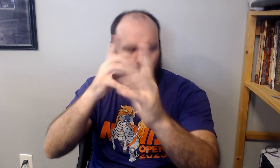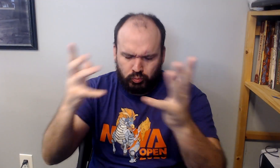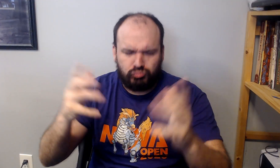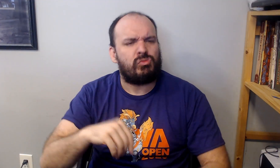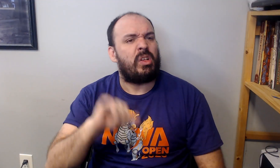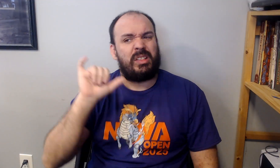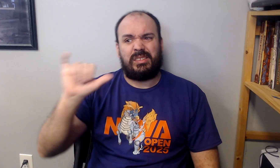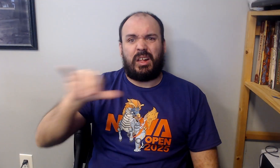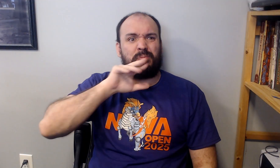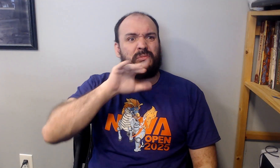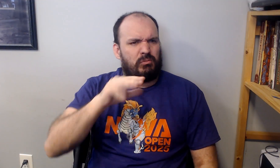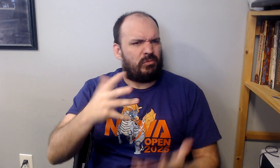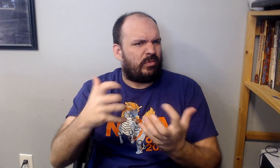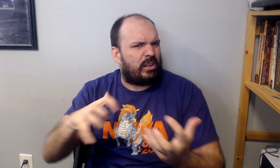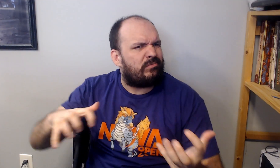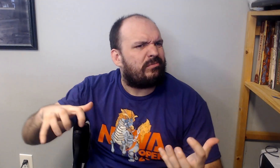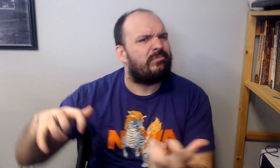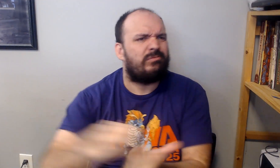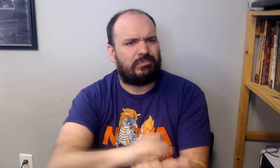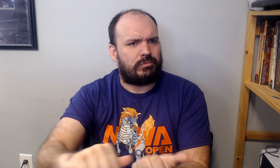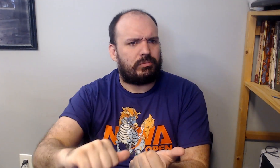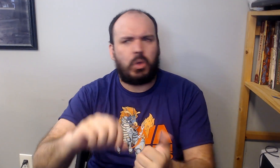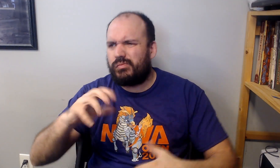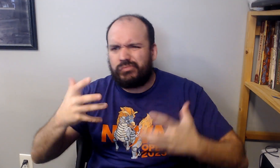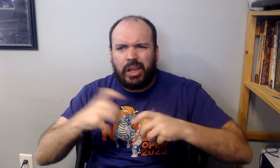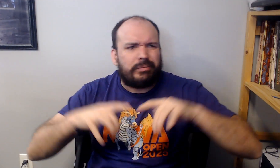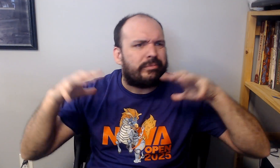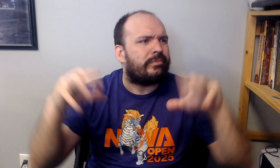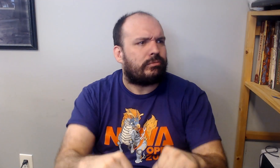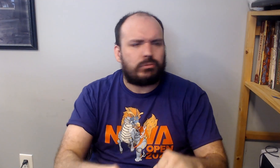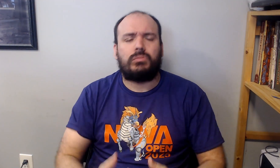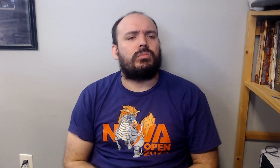For example, that dragon? It wants to destroy, to conquer.